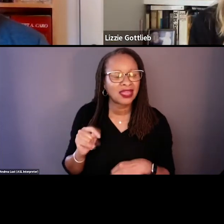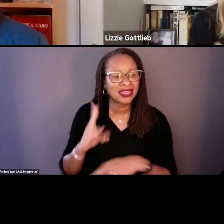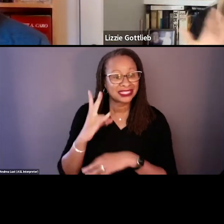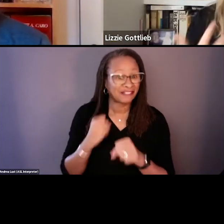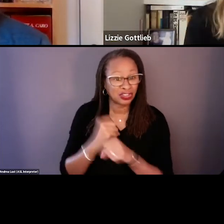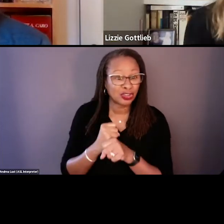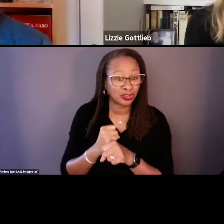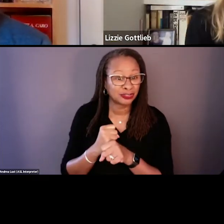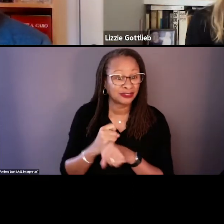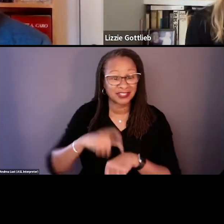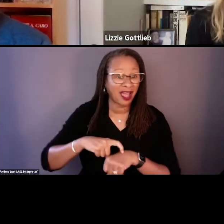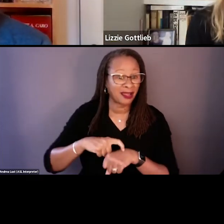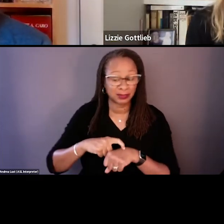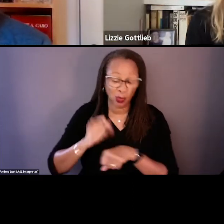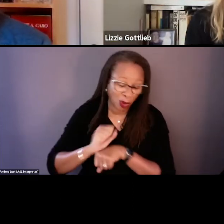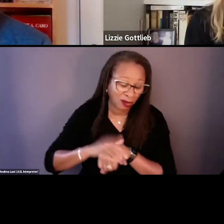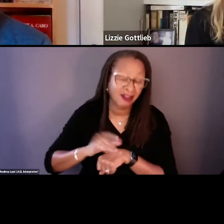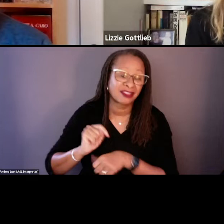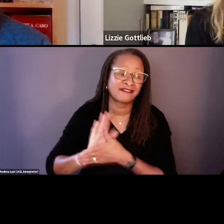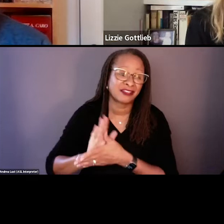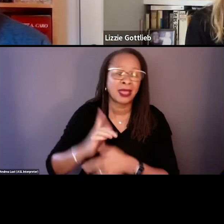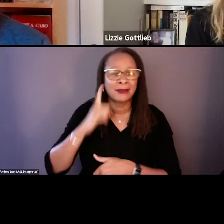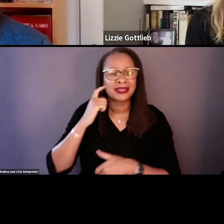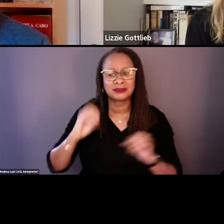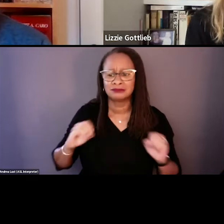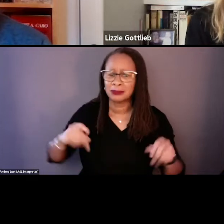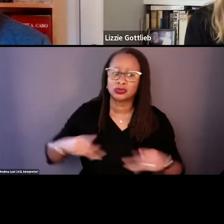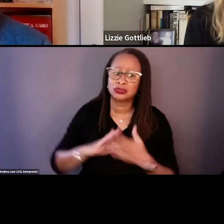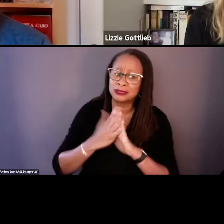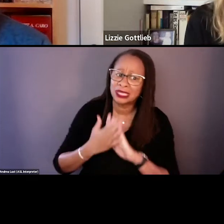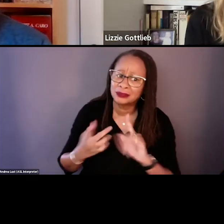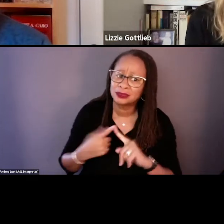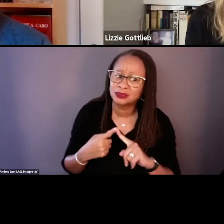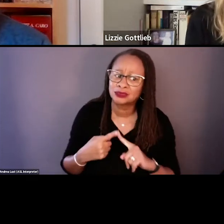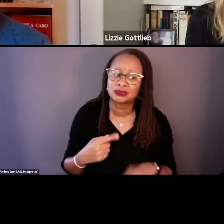that it was worth spending these seven years on because it was an opportunity to